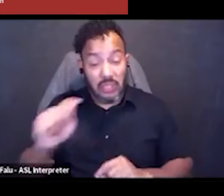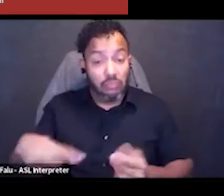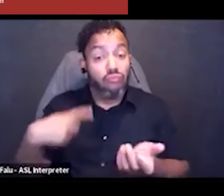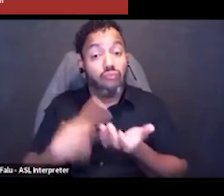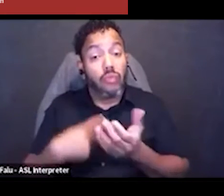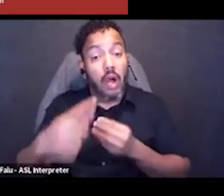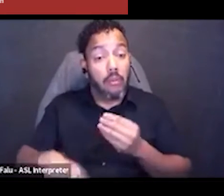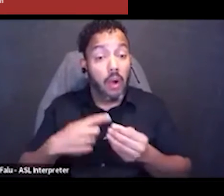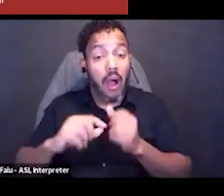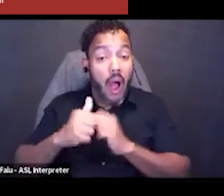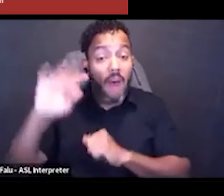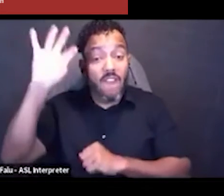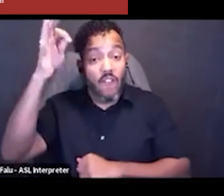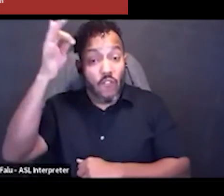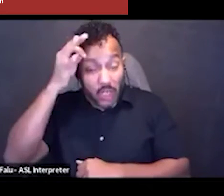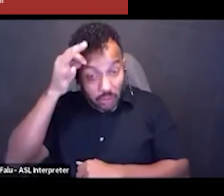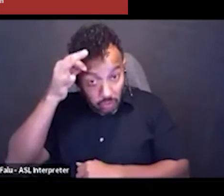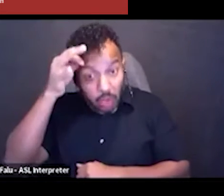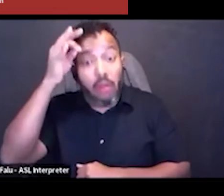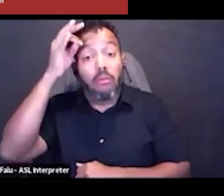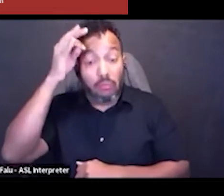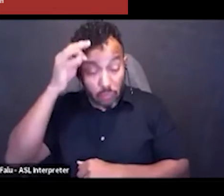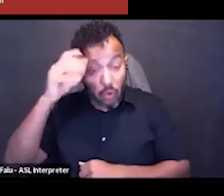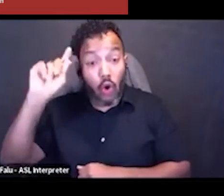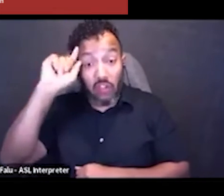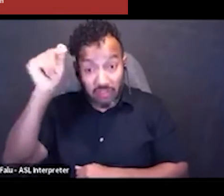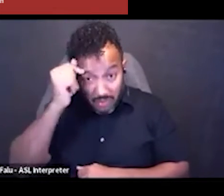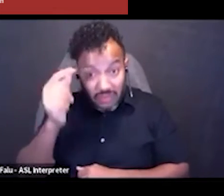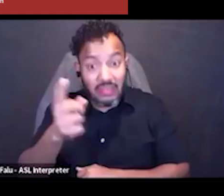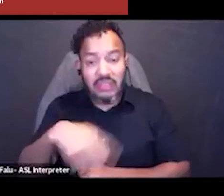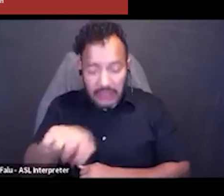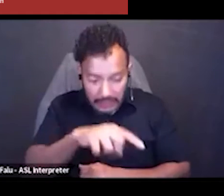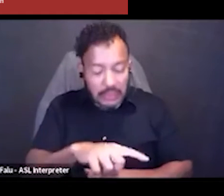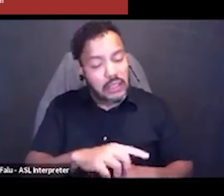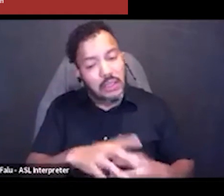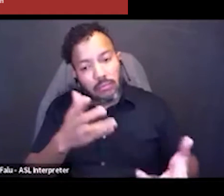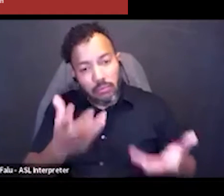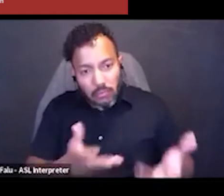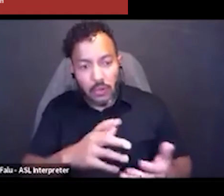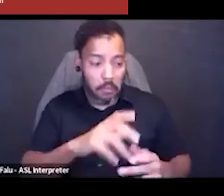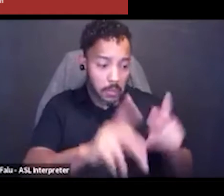How we can improve and make our response more inclusive and how current disasters connect